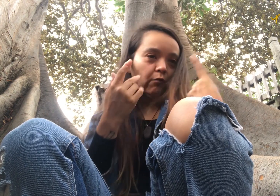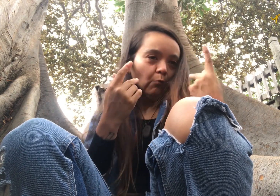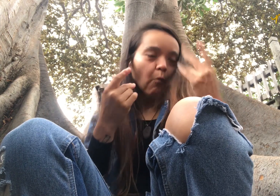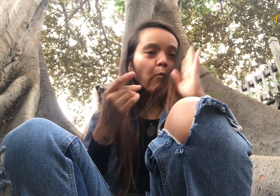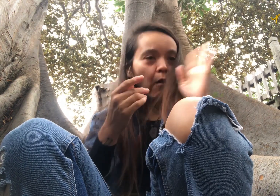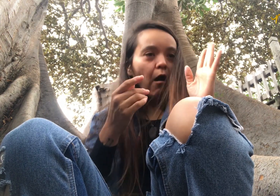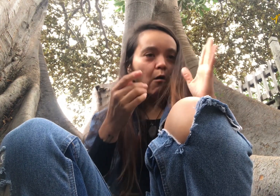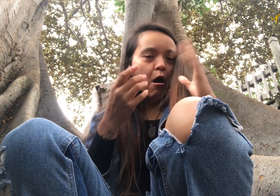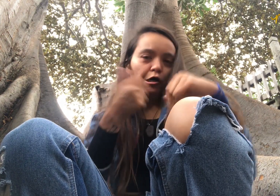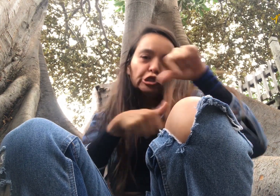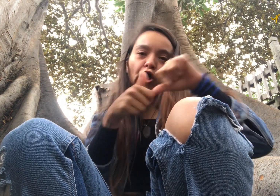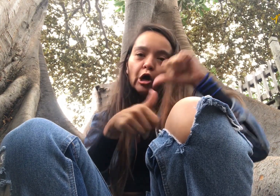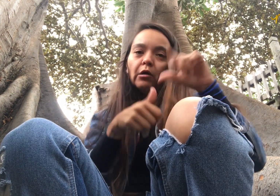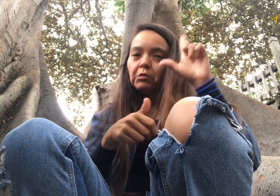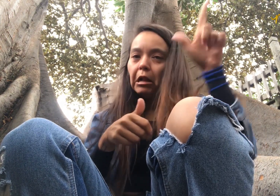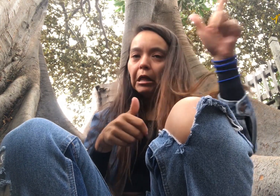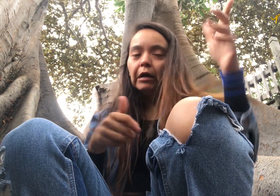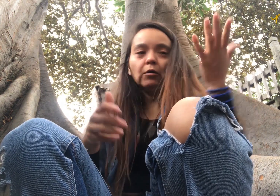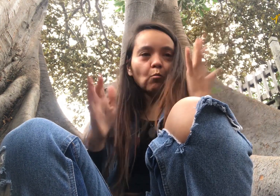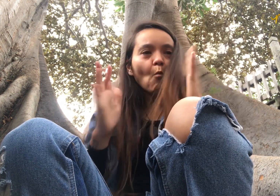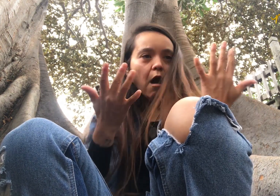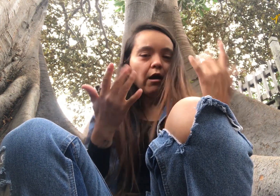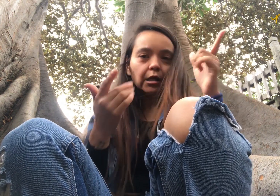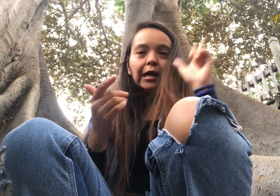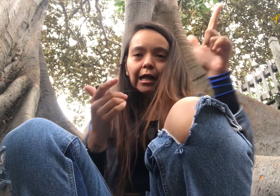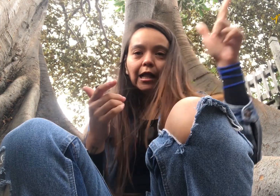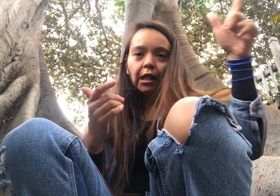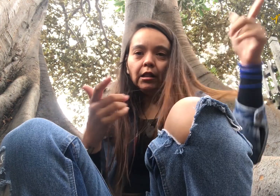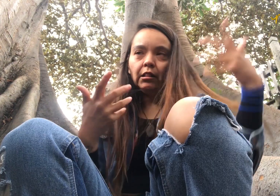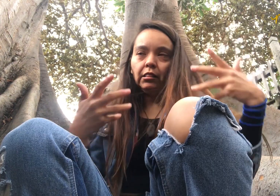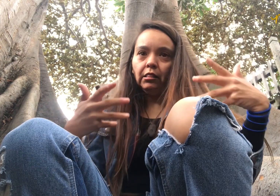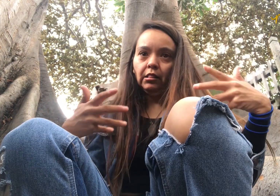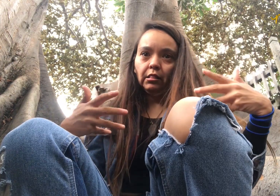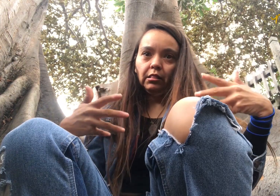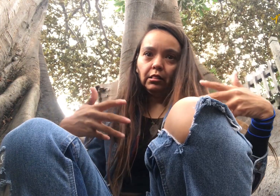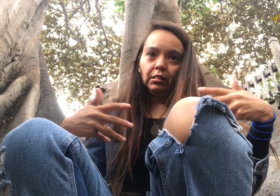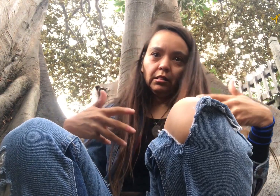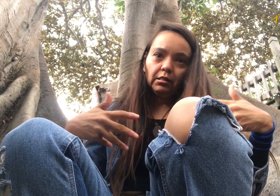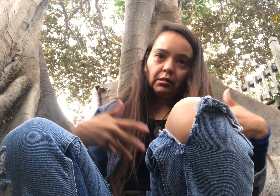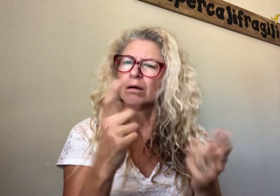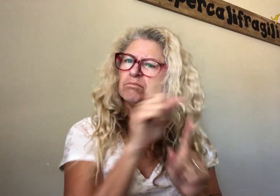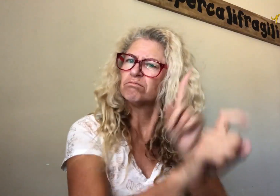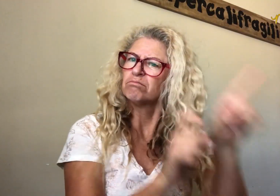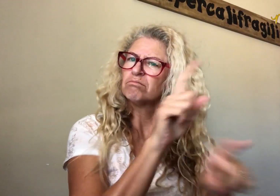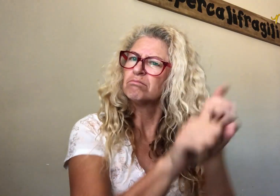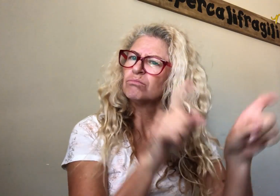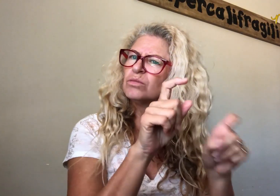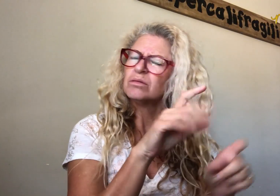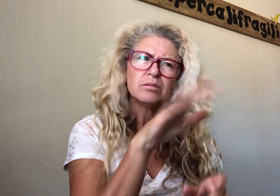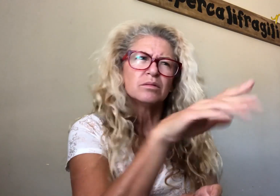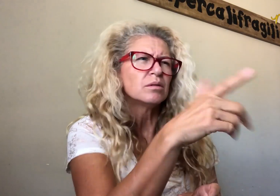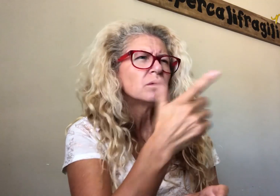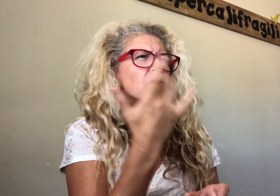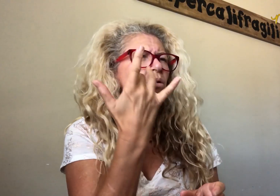to hang with your friends. Ask questions.